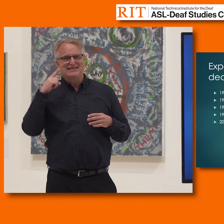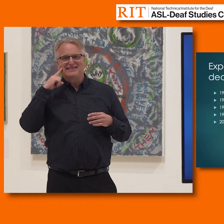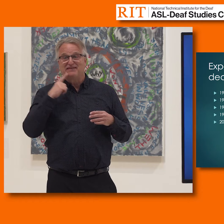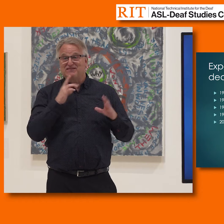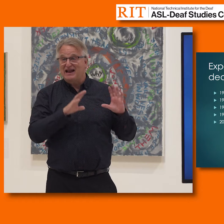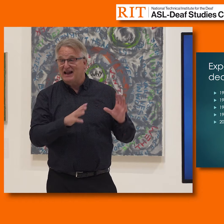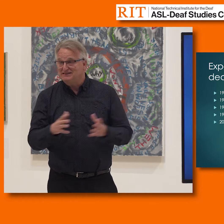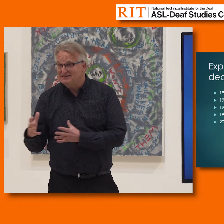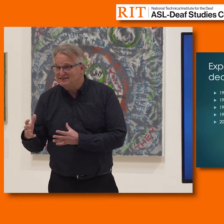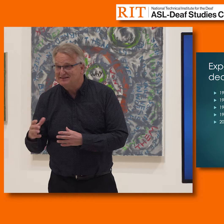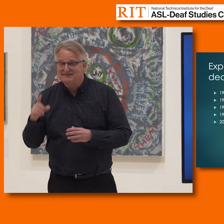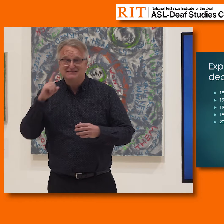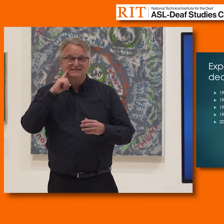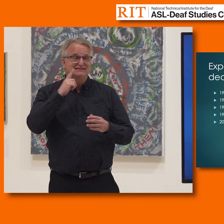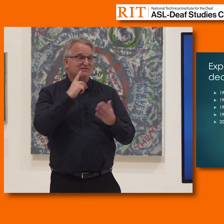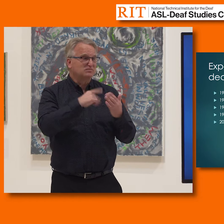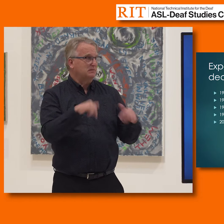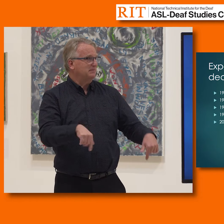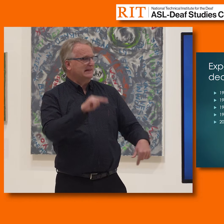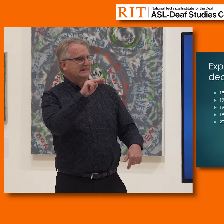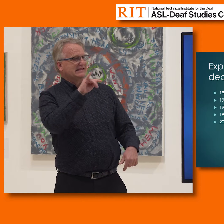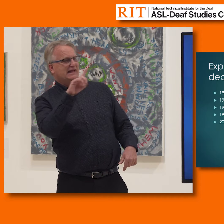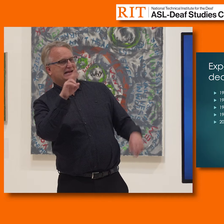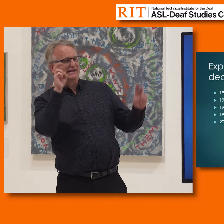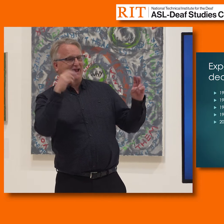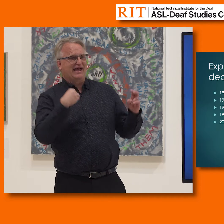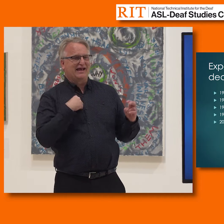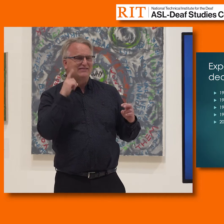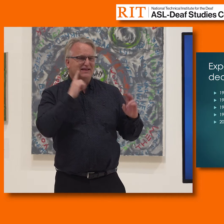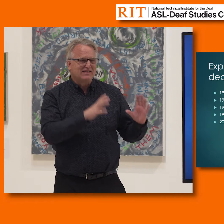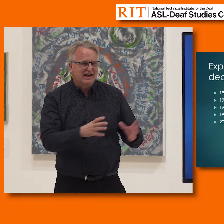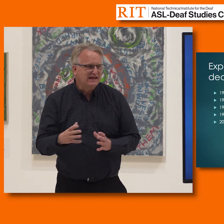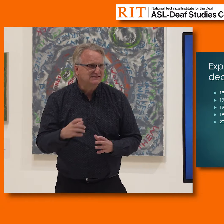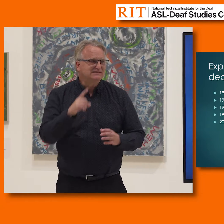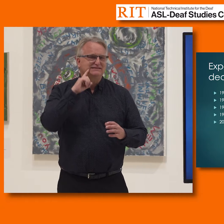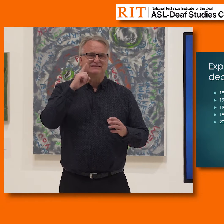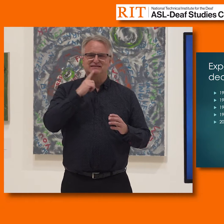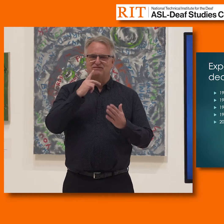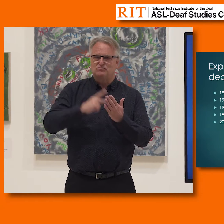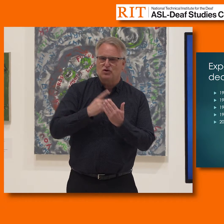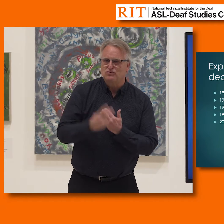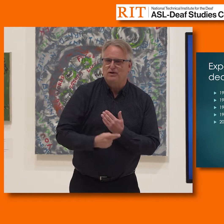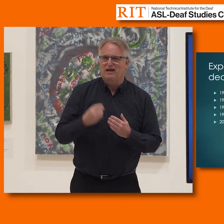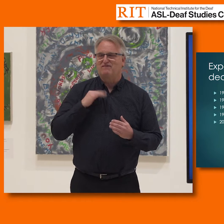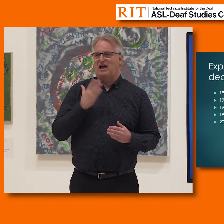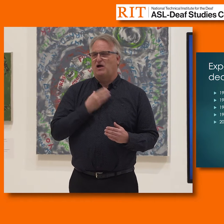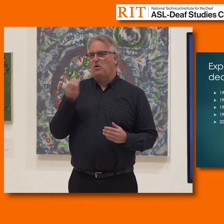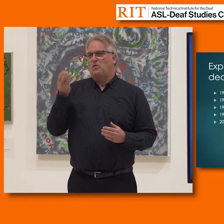you know, so, Ohlone has programs for the Deaf, so, it's a mini NTID, as I said.